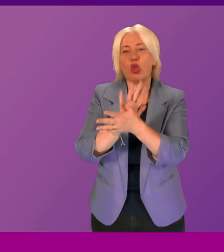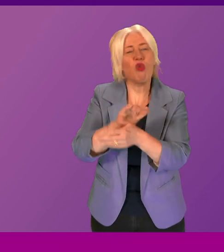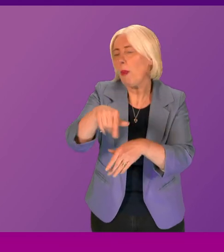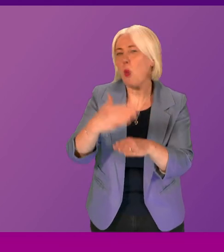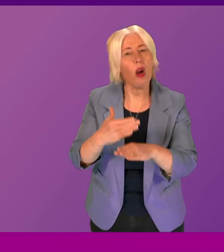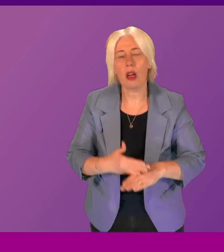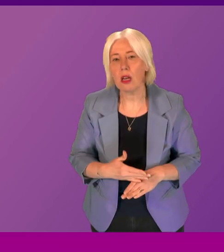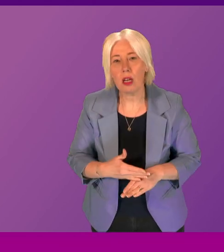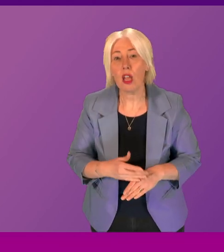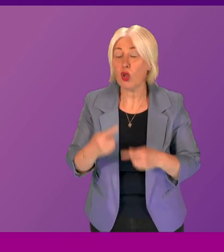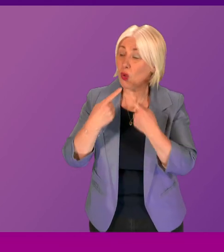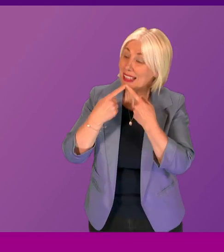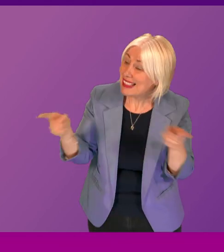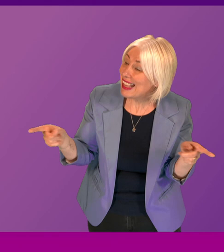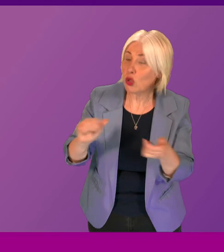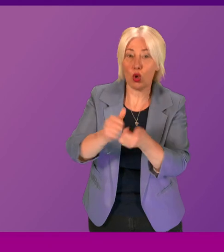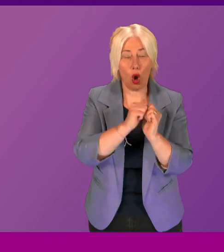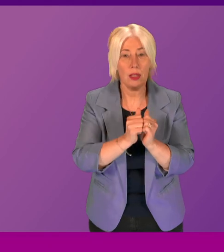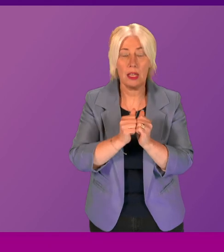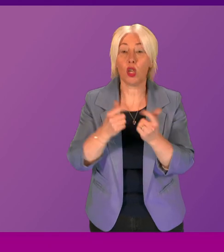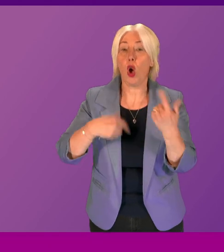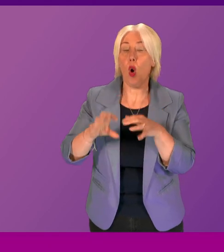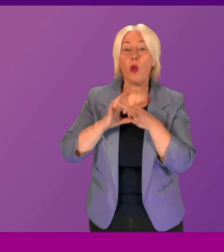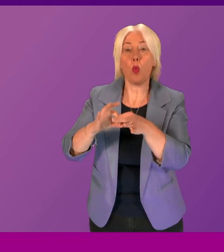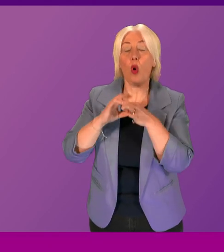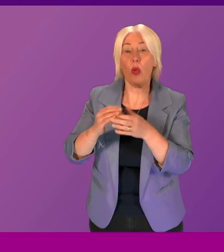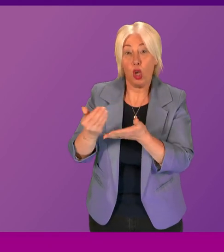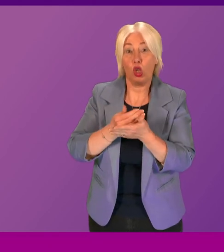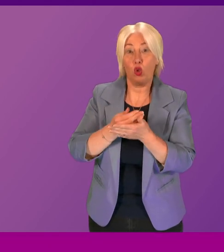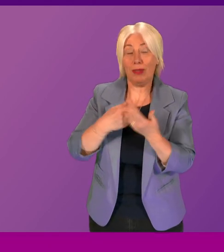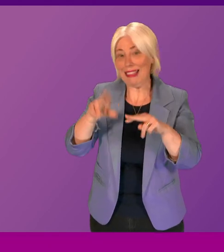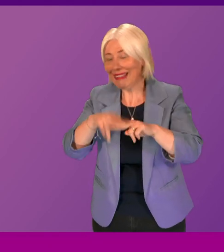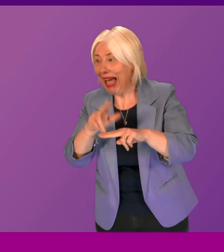I advise colleagues that the Parliament will work with security colleagues and Police Scotland